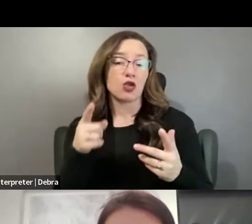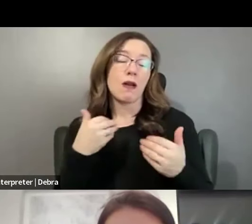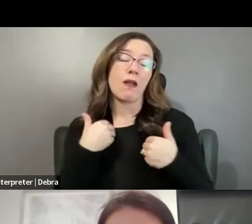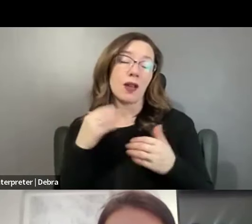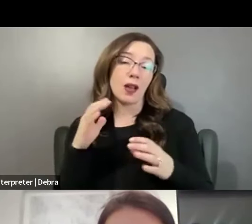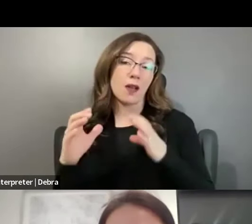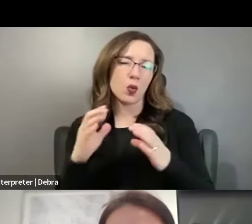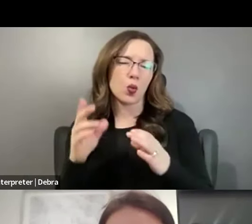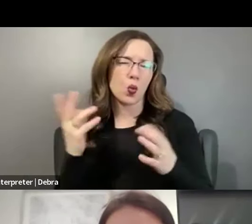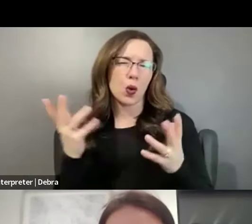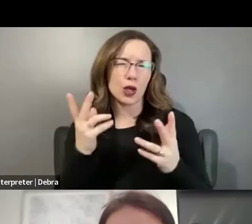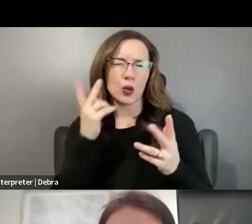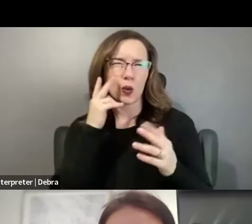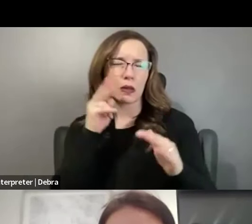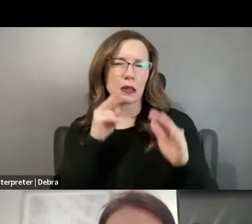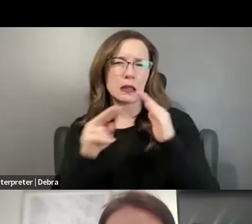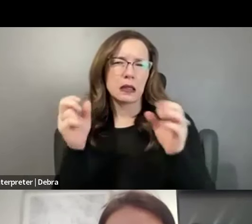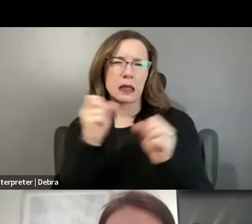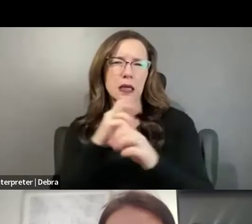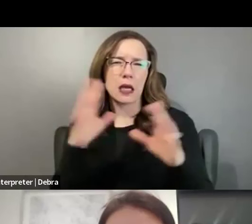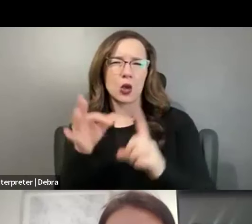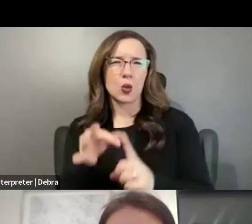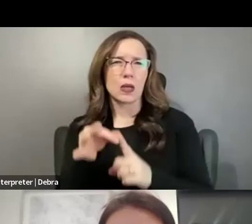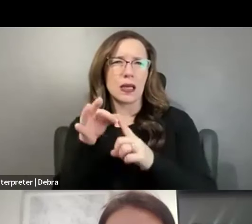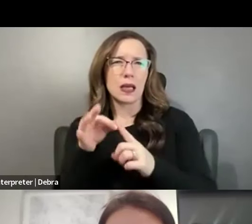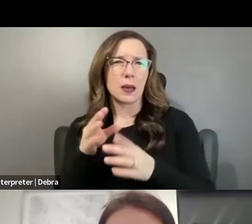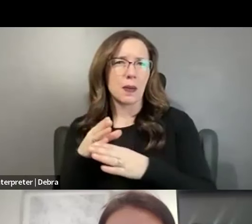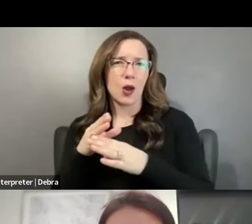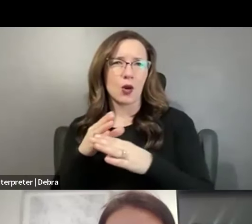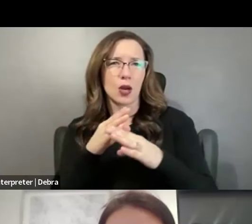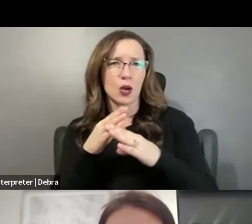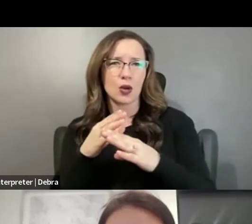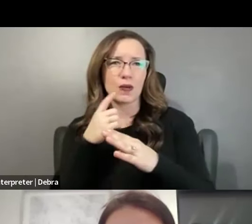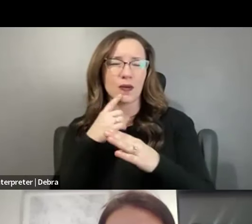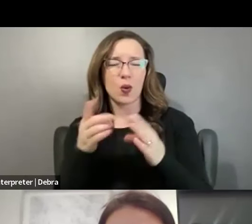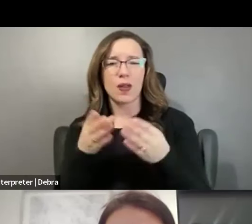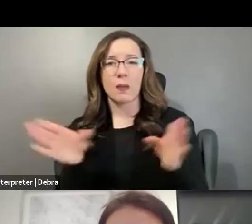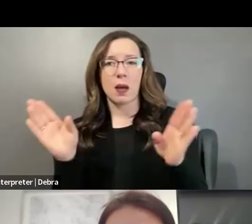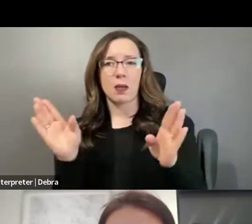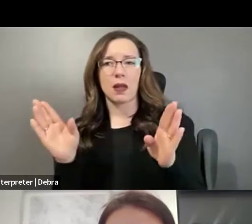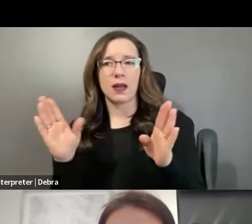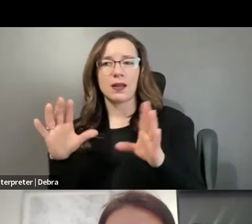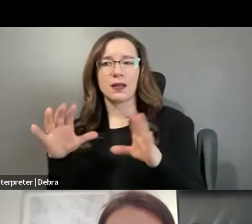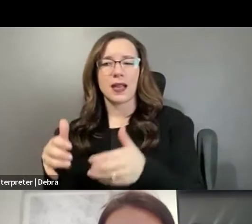what do you see as unique barriers for the public sector client?